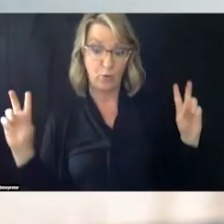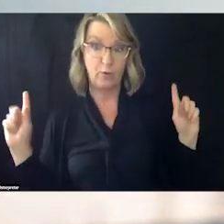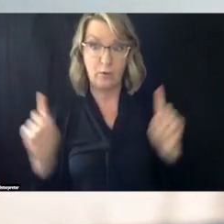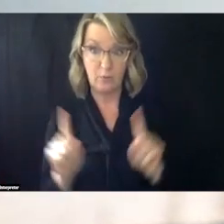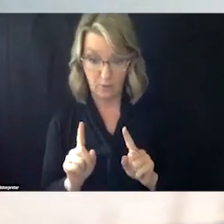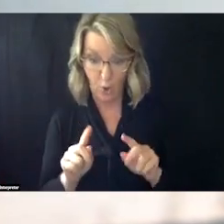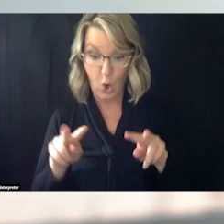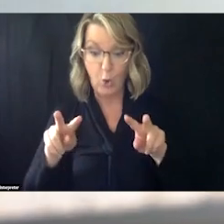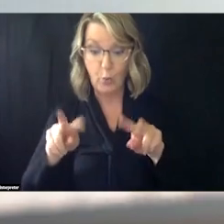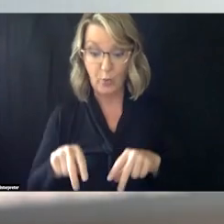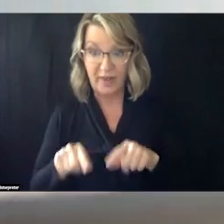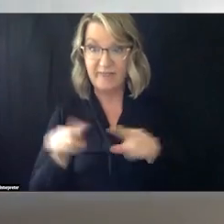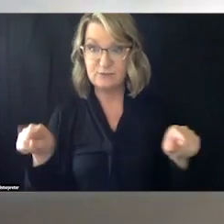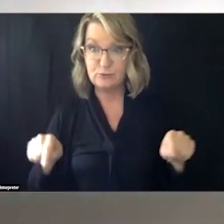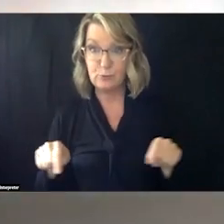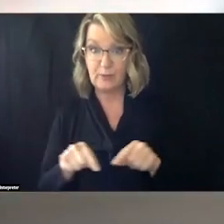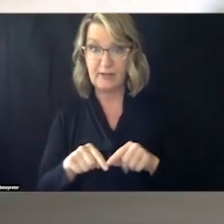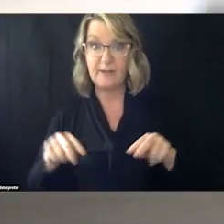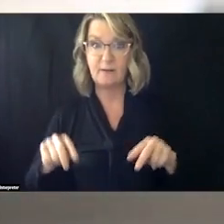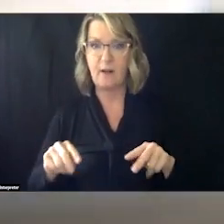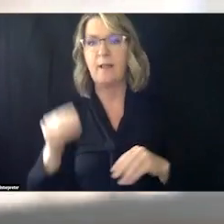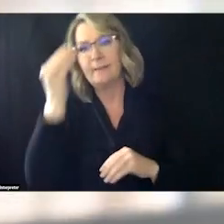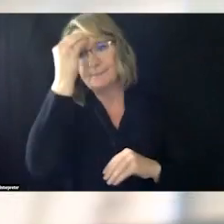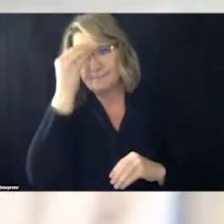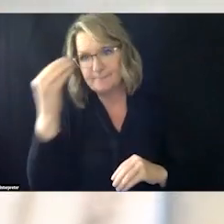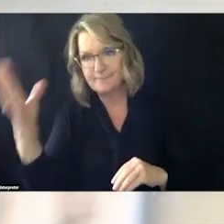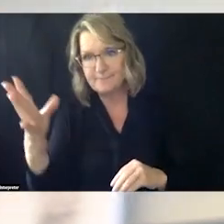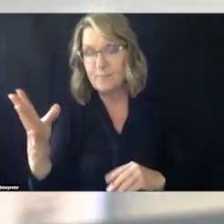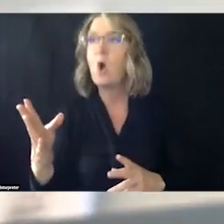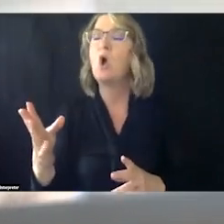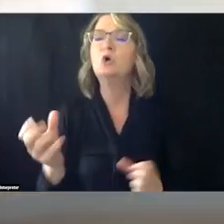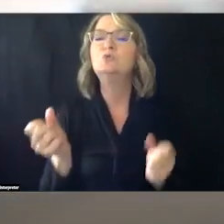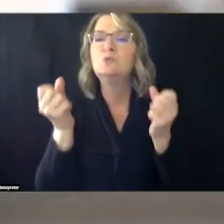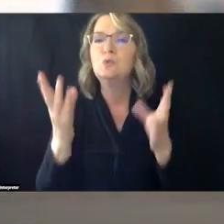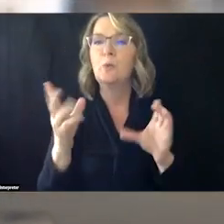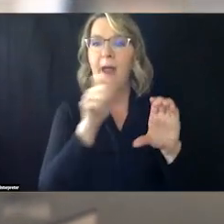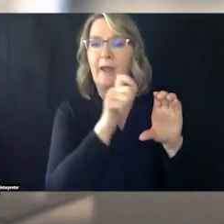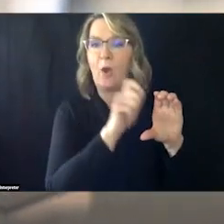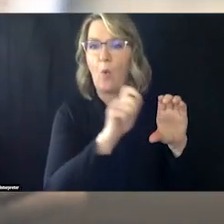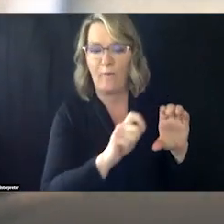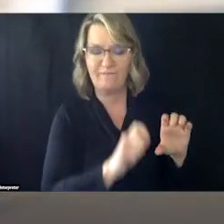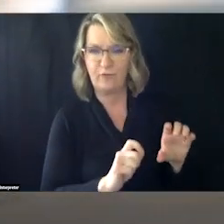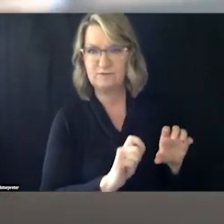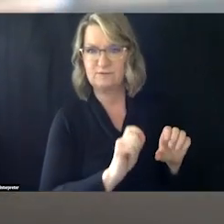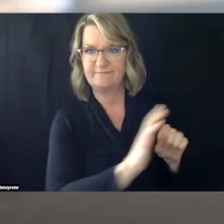voter please read the screen so here the screen is alerting the voter that they've filled in too many